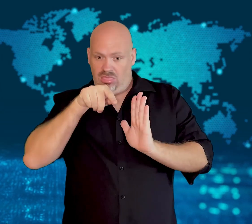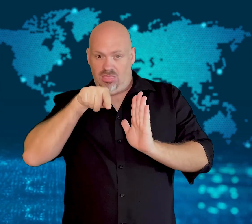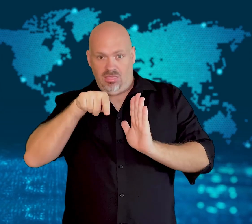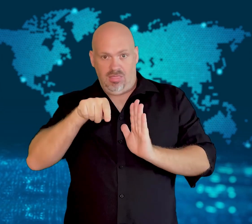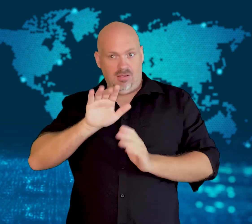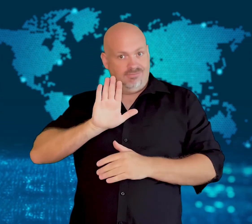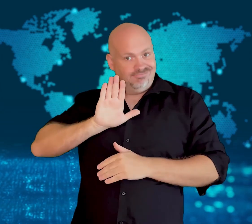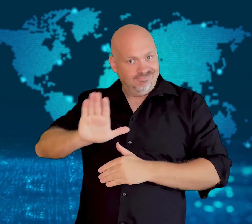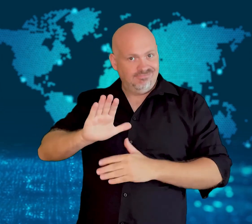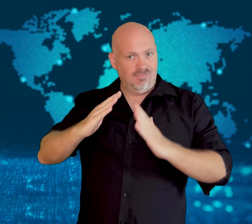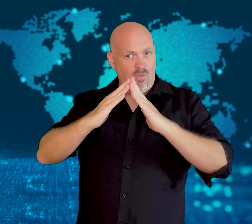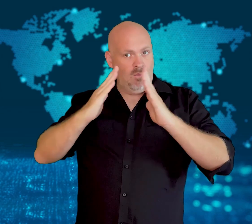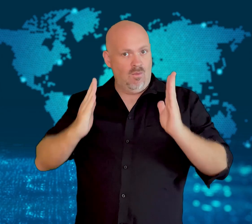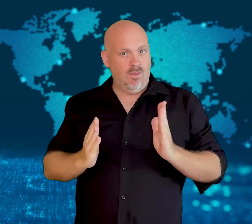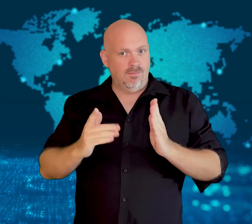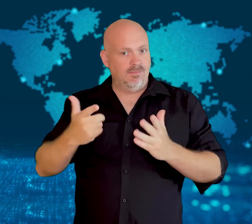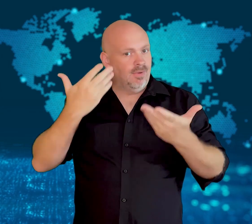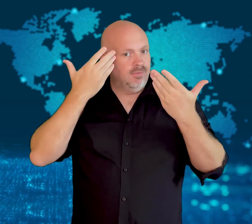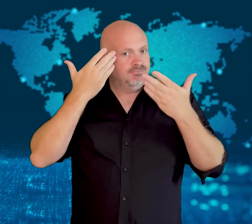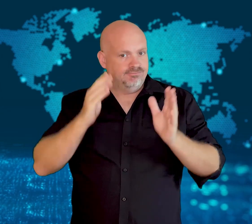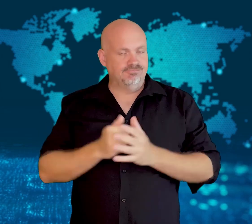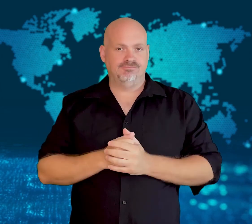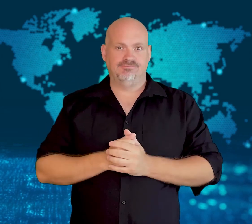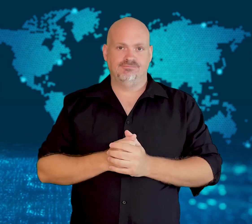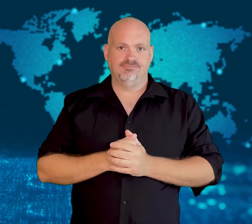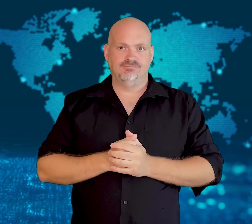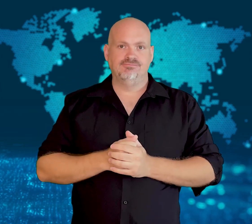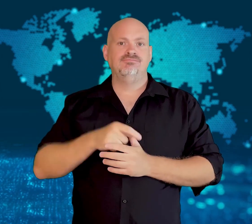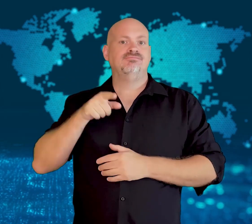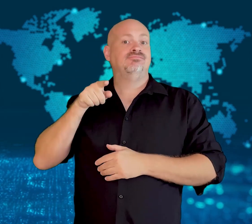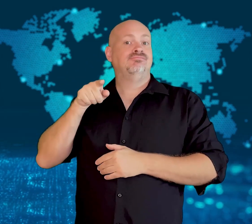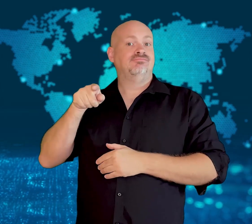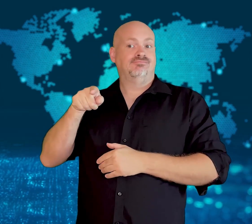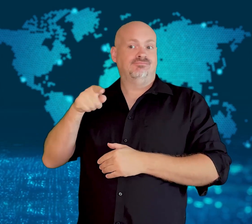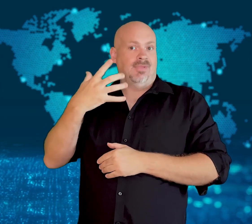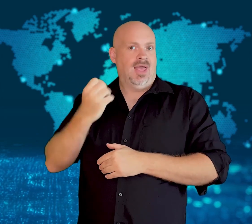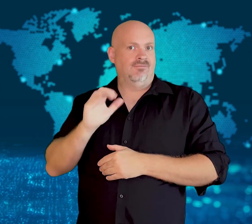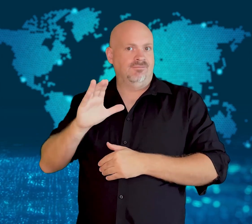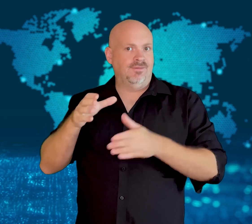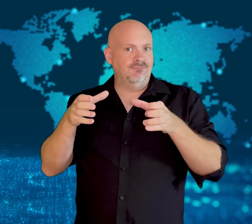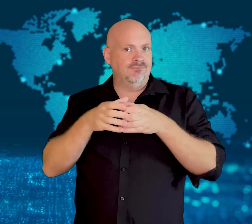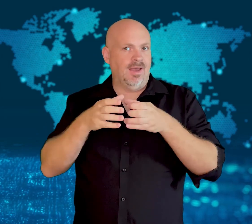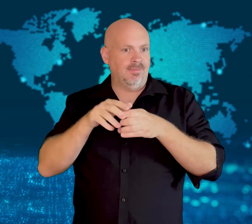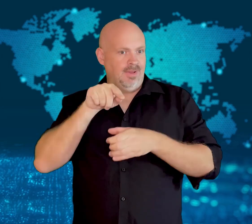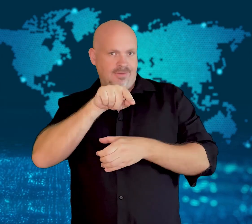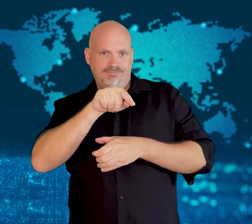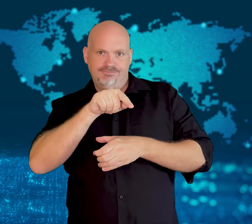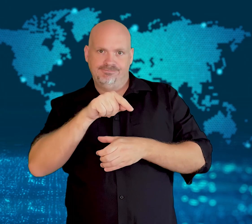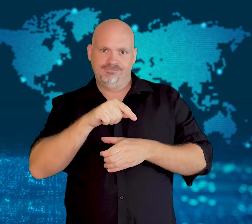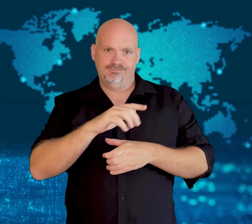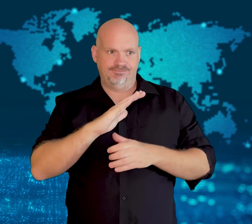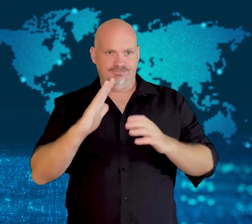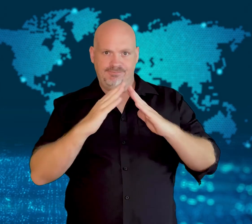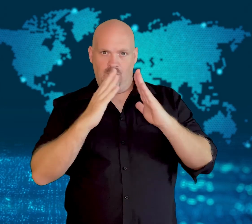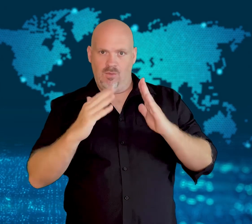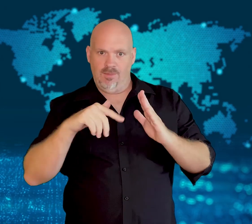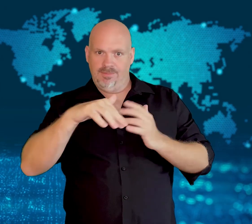to his own house, but he did not know that the house engulfed